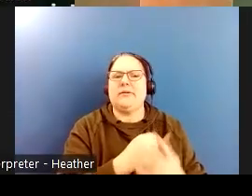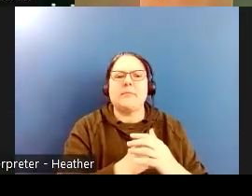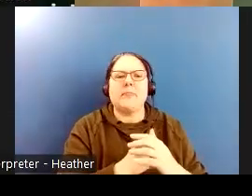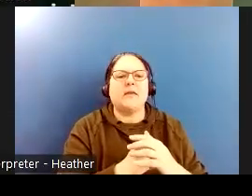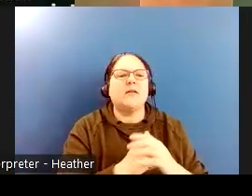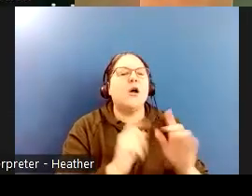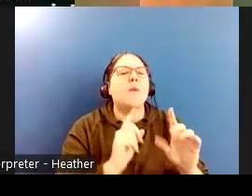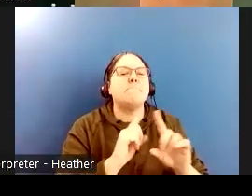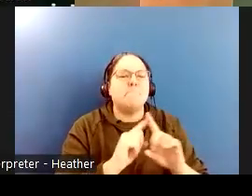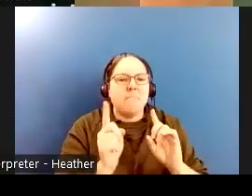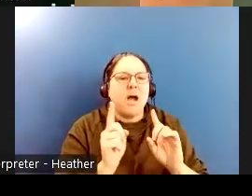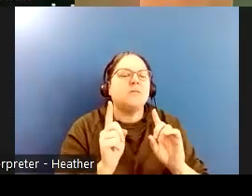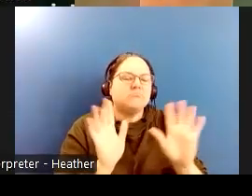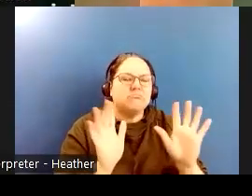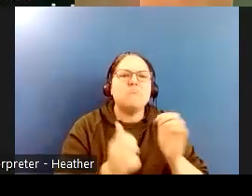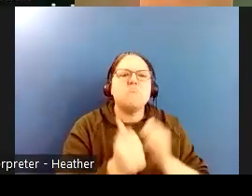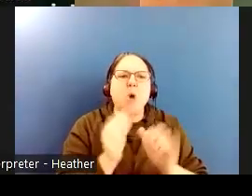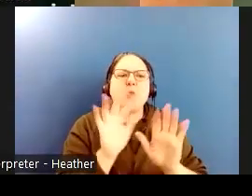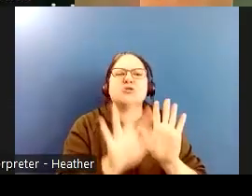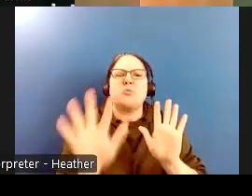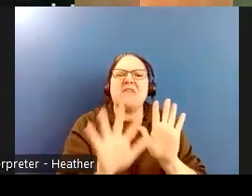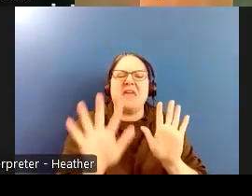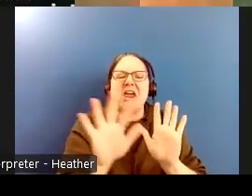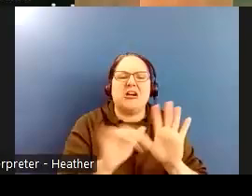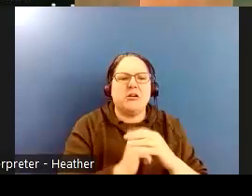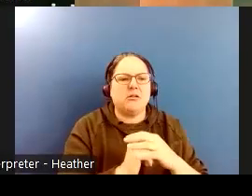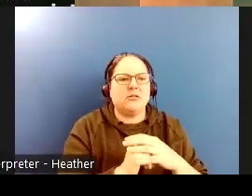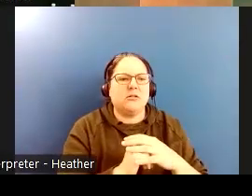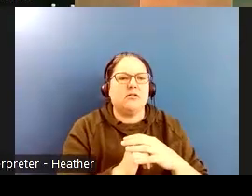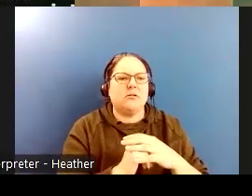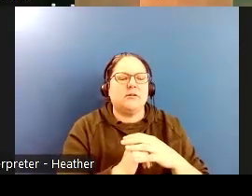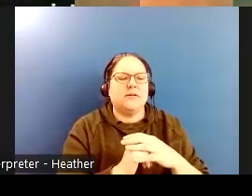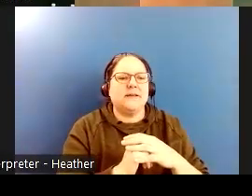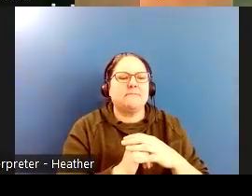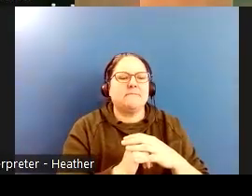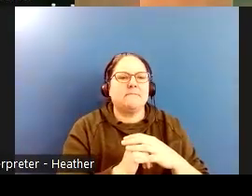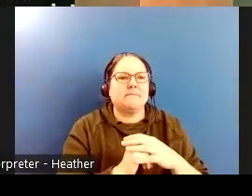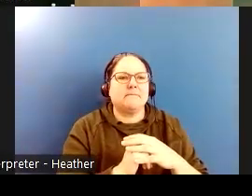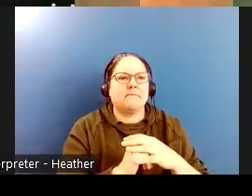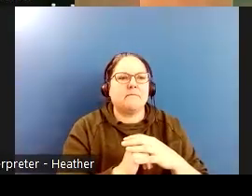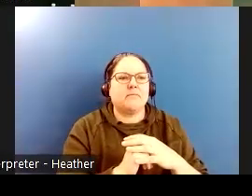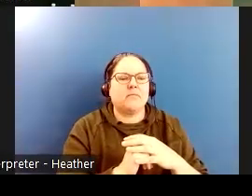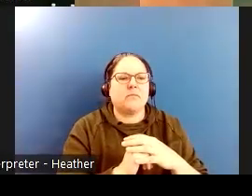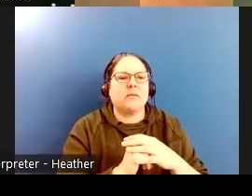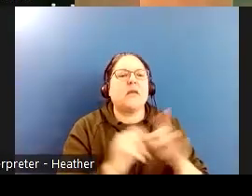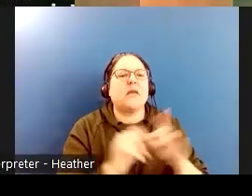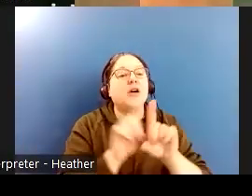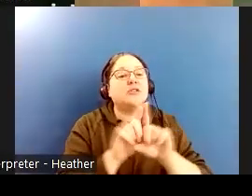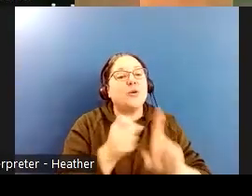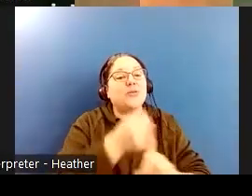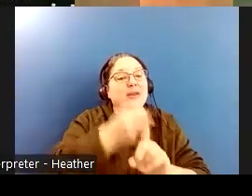mostly you know right there and then you've got um uh so looking at the effect size of being 0.57. So